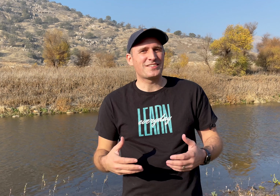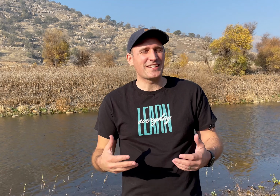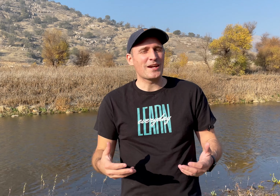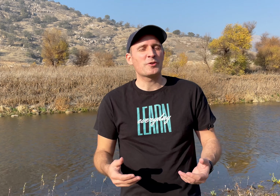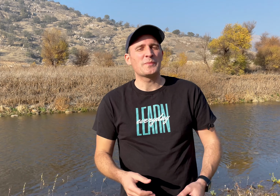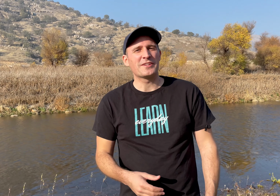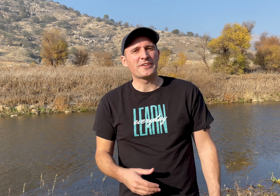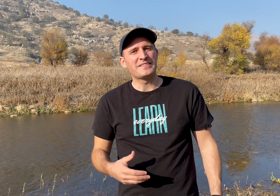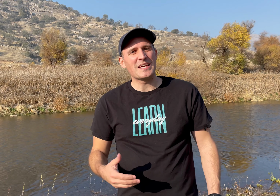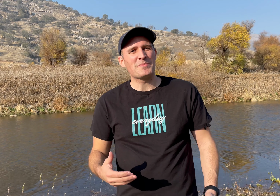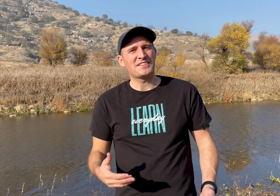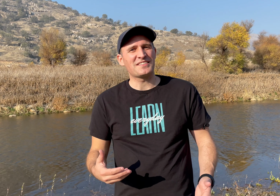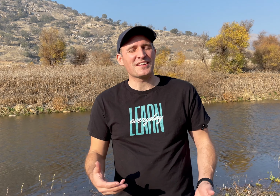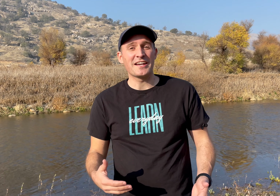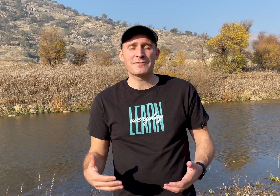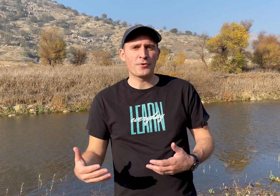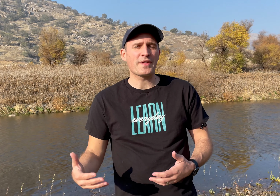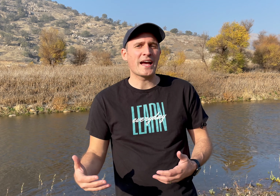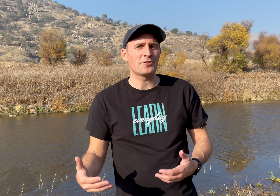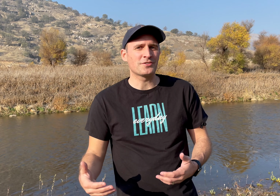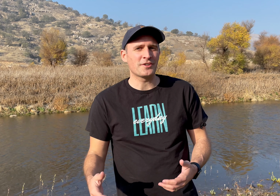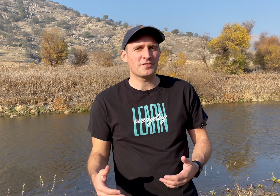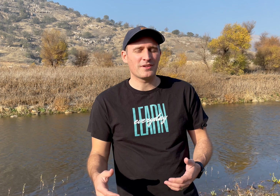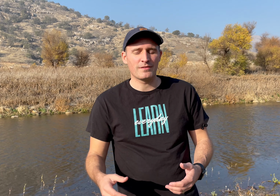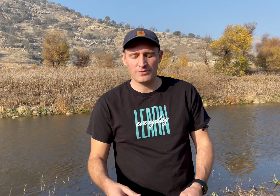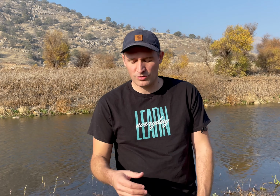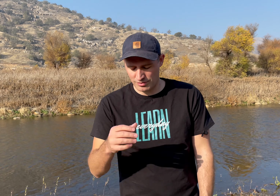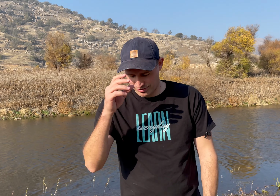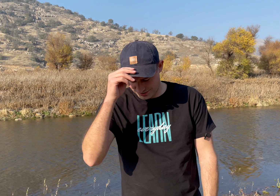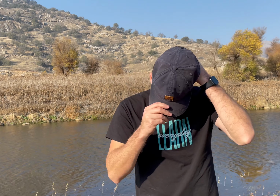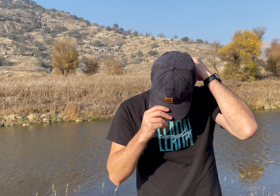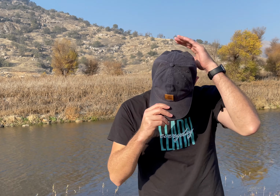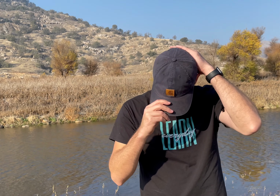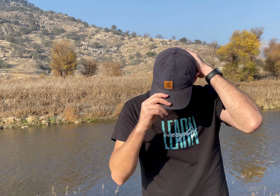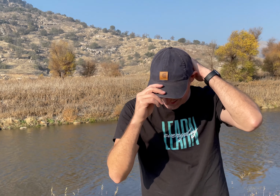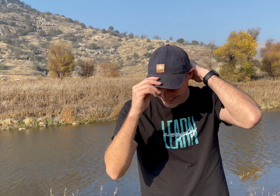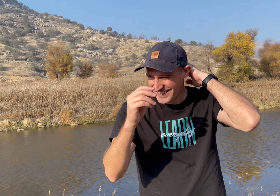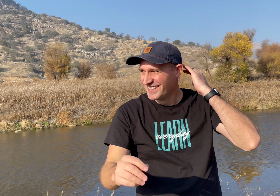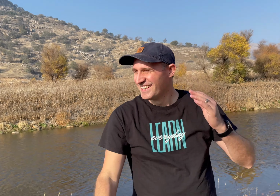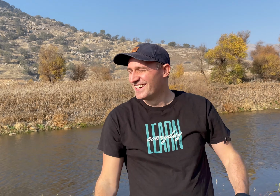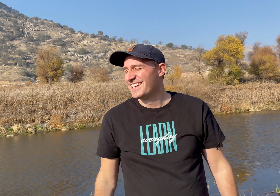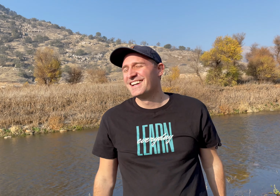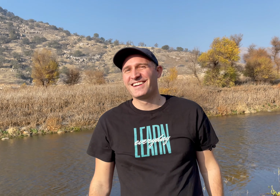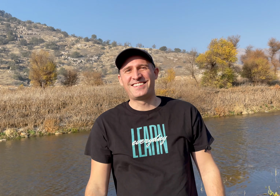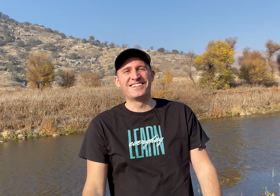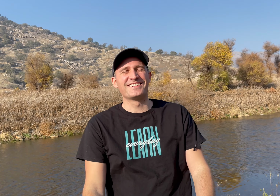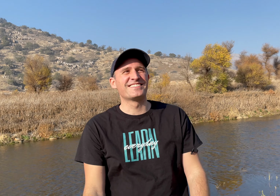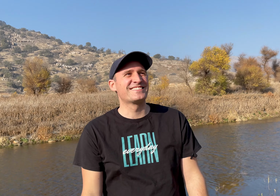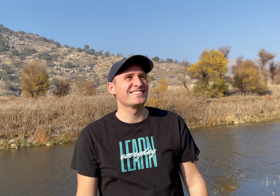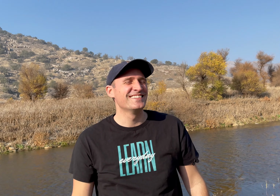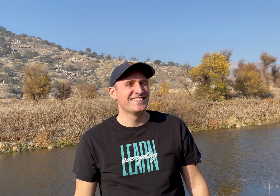today we're going to be learning 10 basic signs for the out-ders... [pshh] Out-ders!